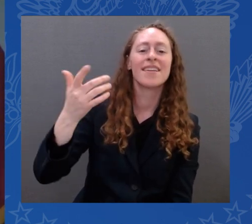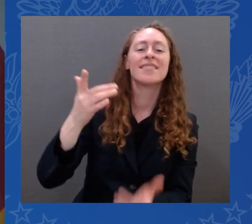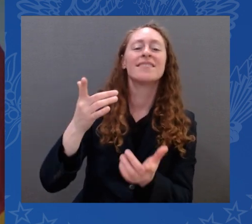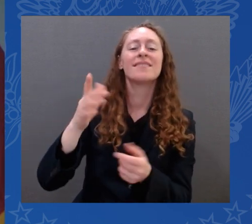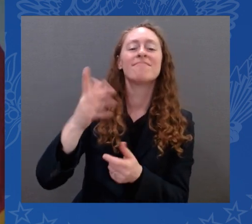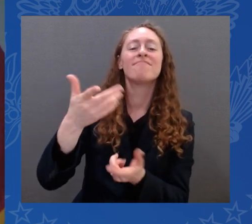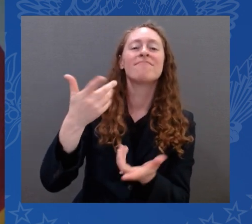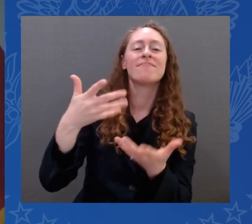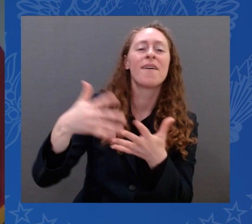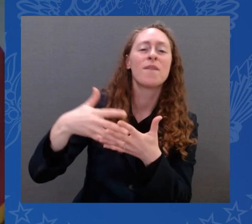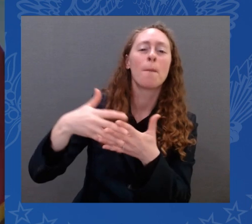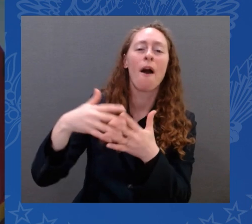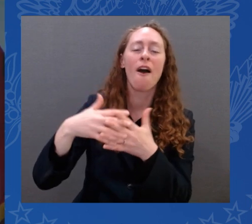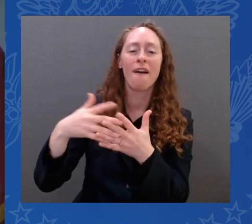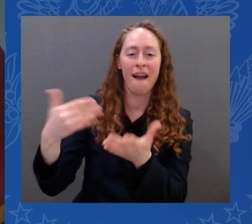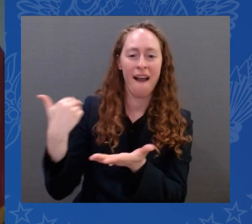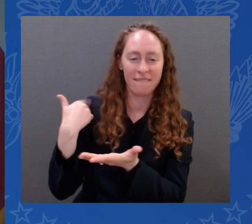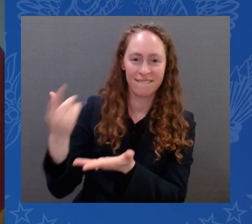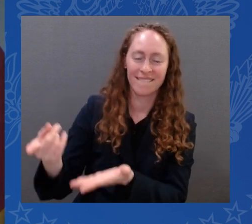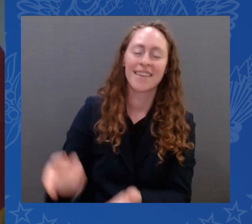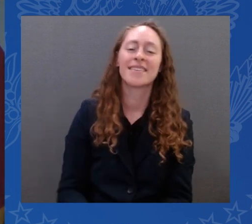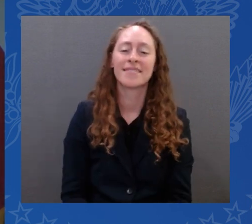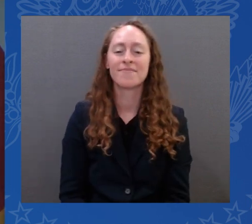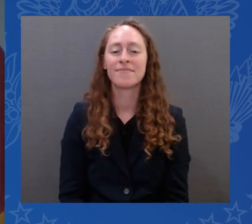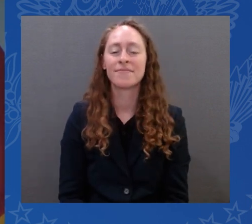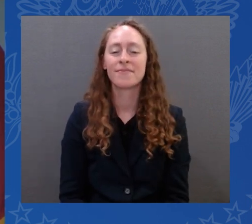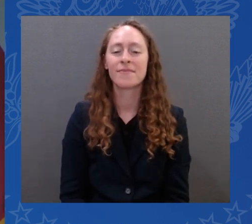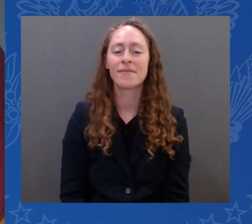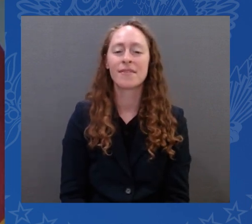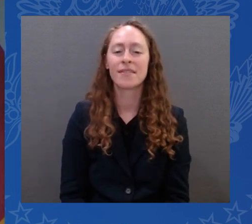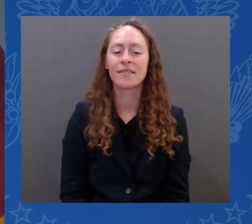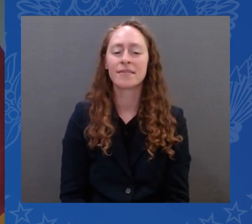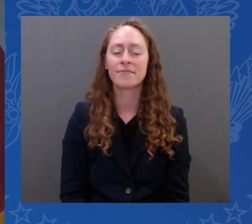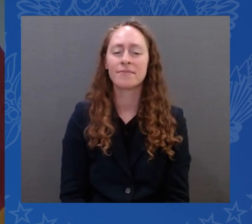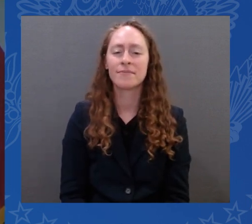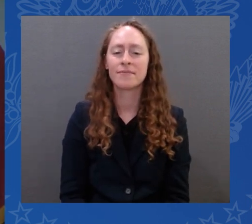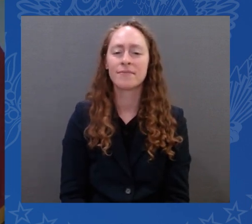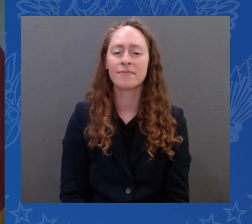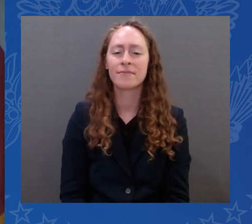Because you've chose -- you've chosen the honorable path that few before you have done.